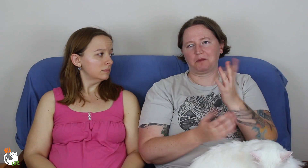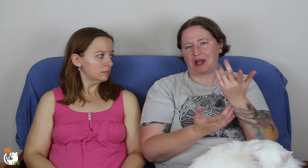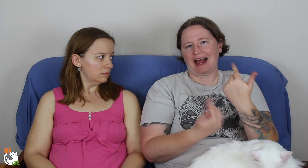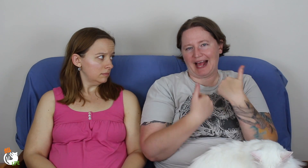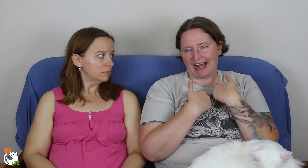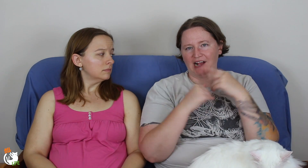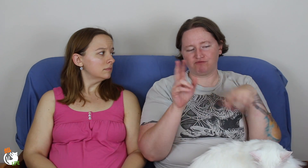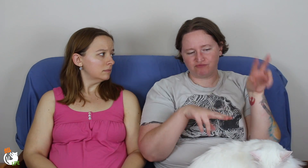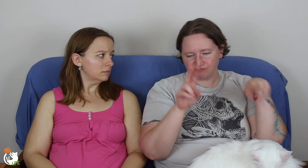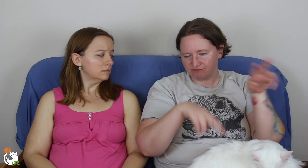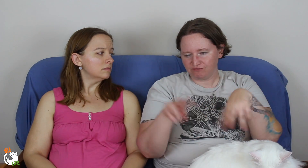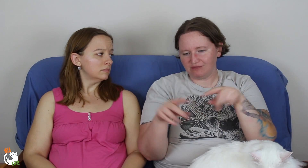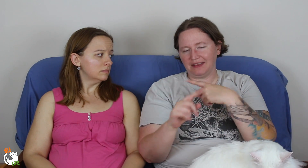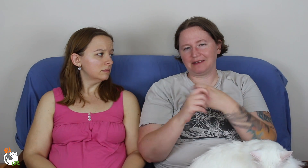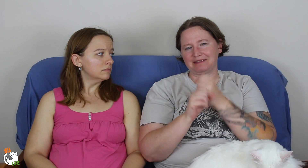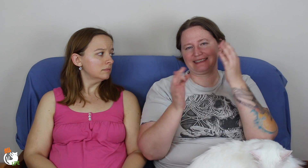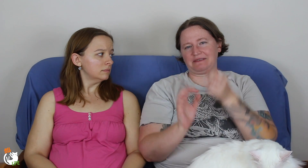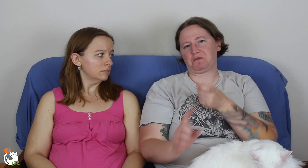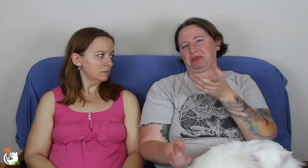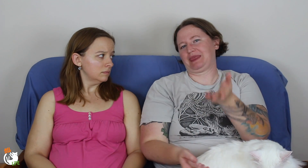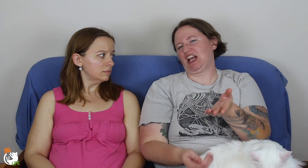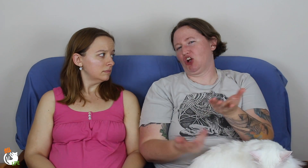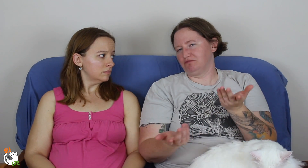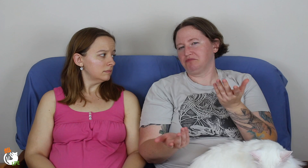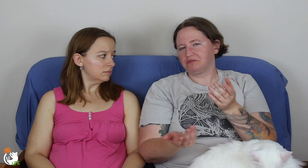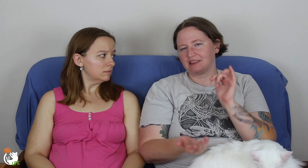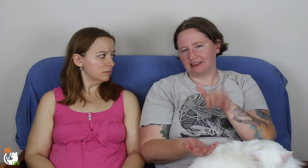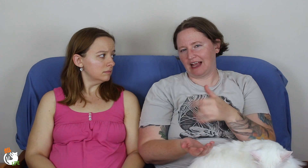and go through whatever they have there and make a decision.